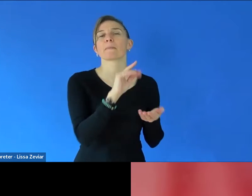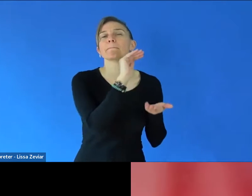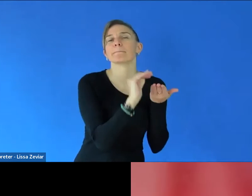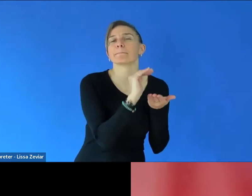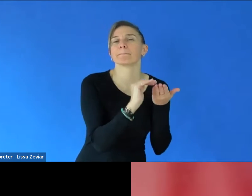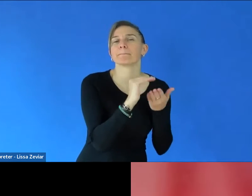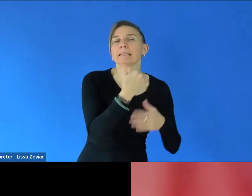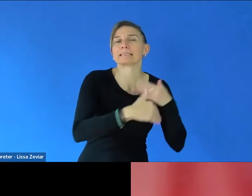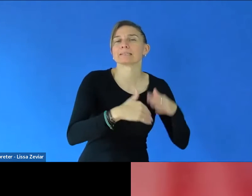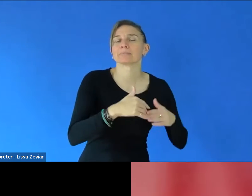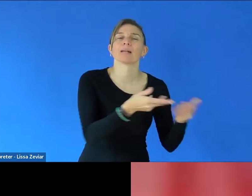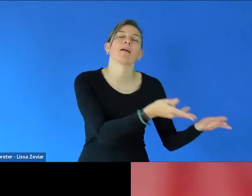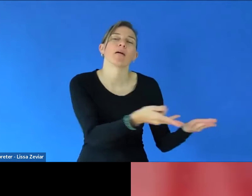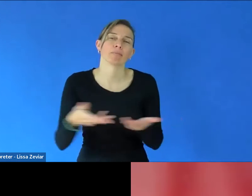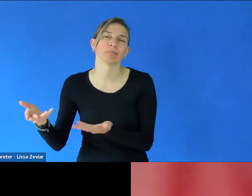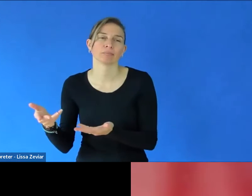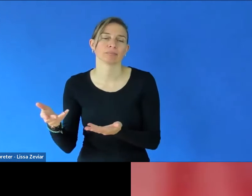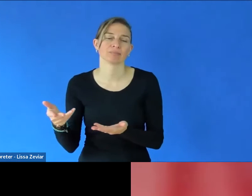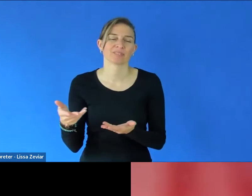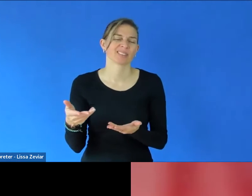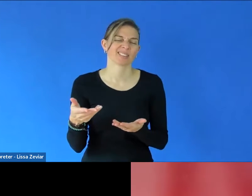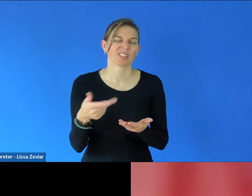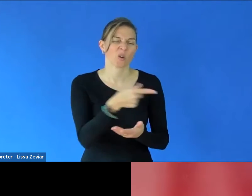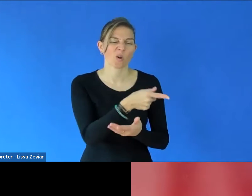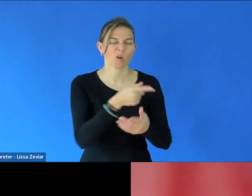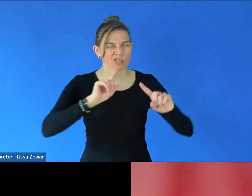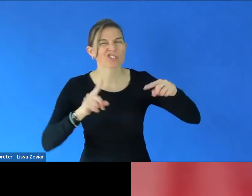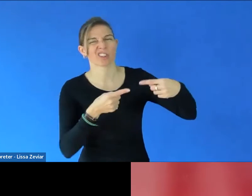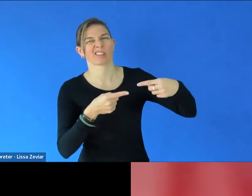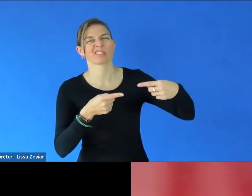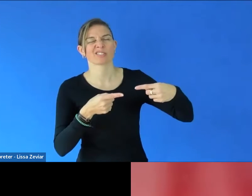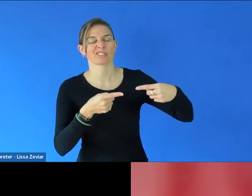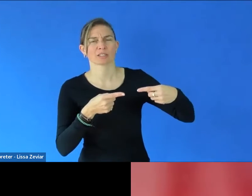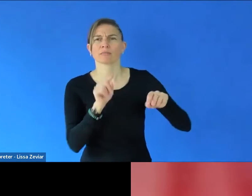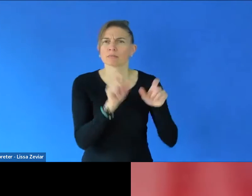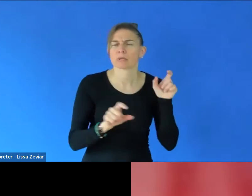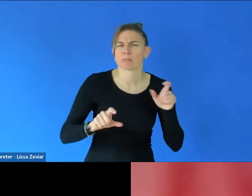they still face challenges but we are trying to talk to them.